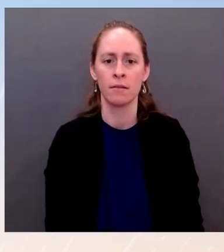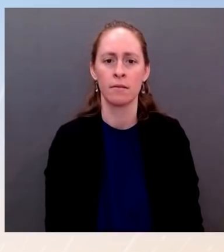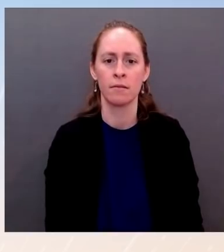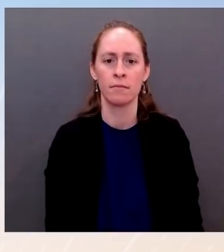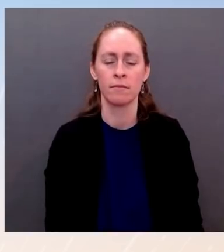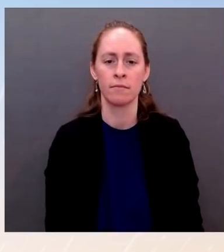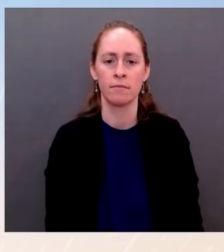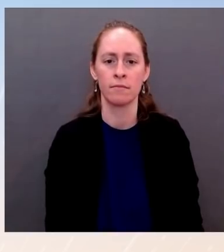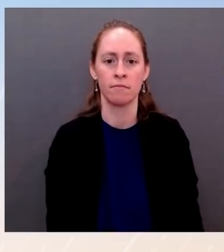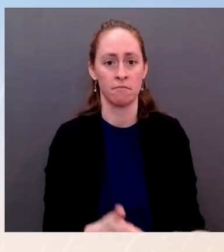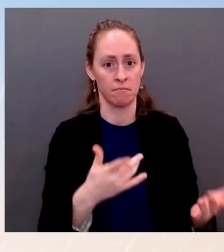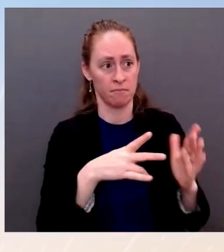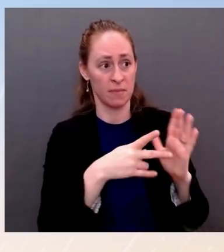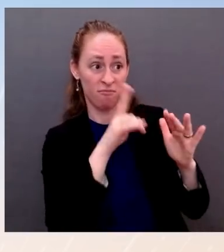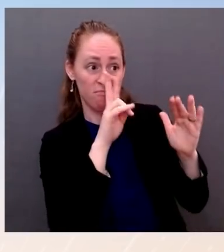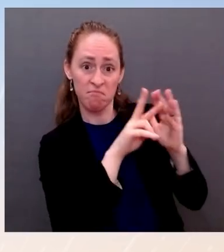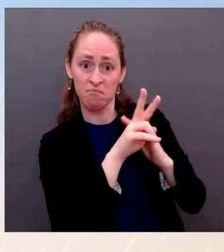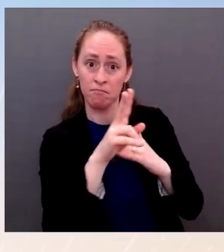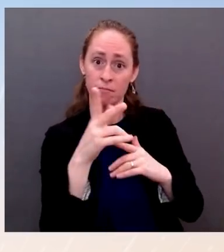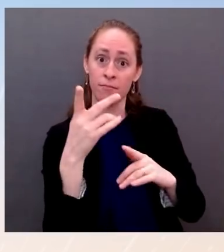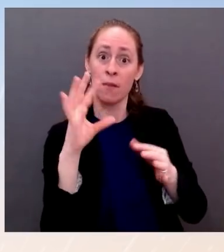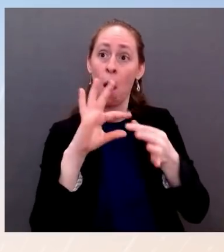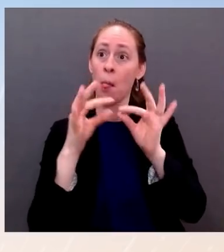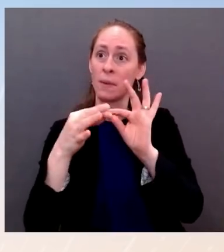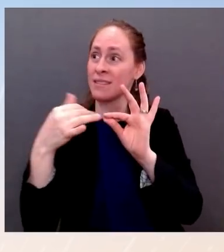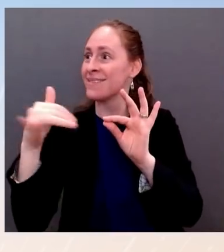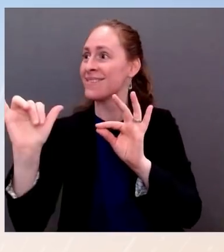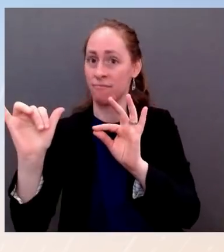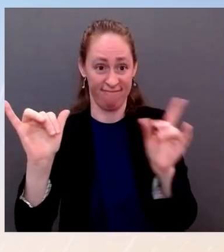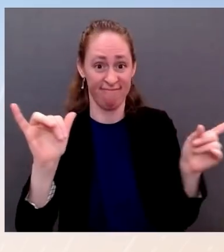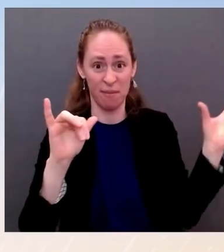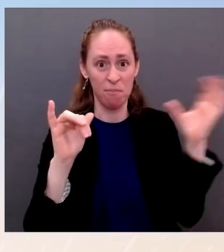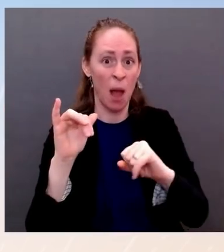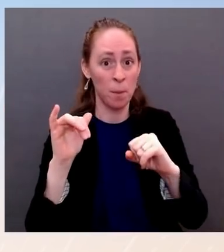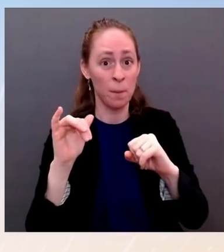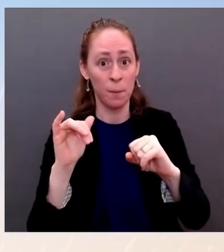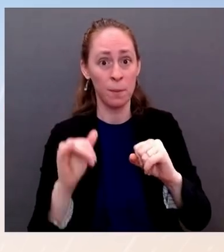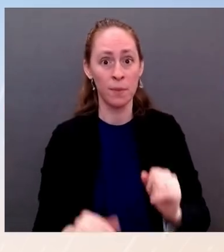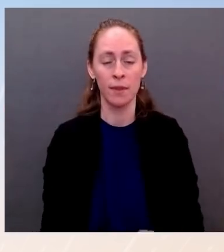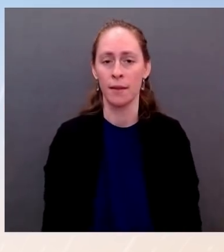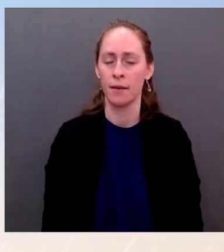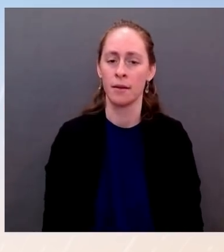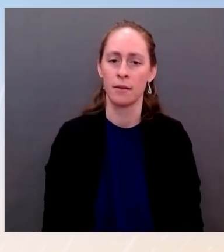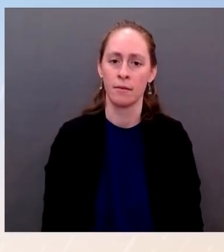And so, they believe that that -- everything I have just said is well-grounded